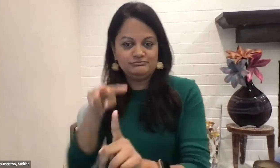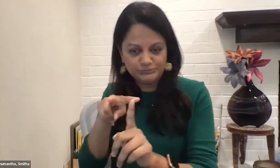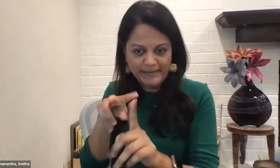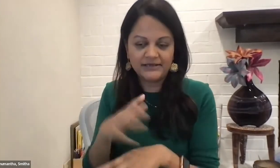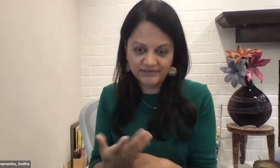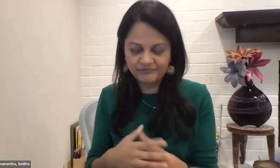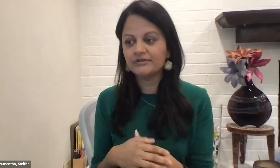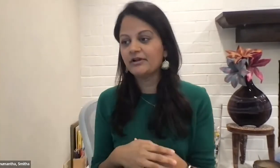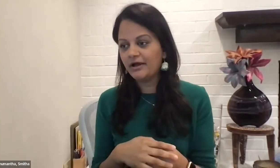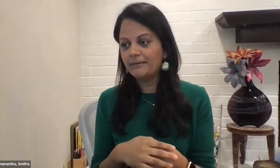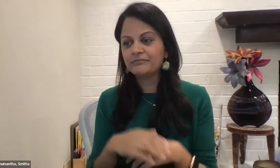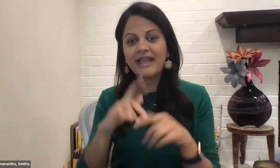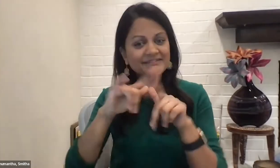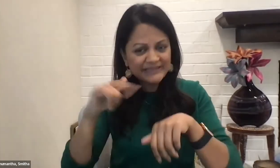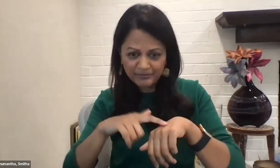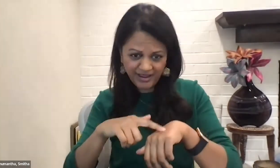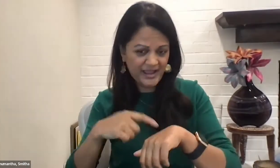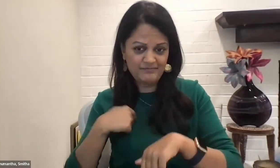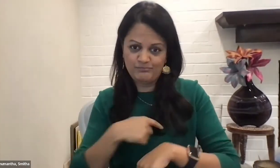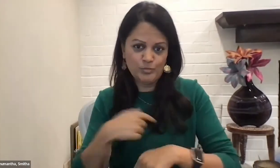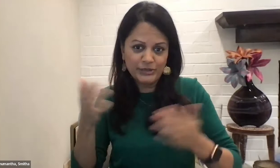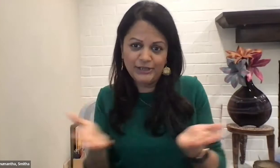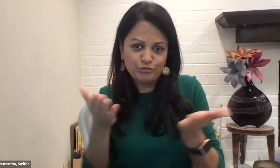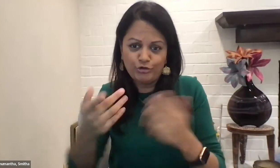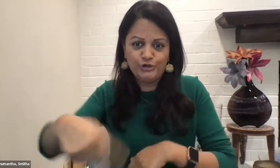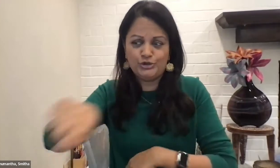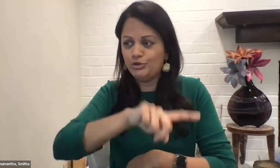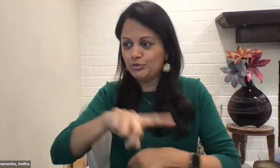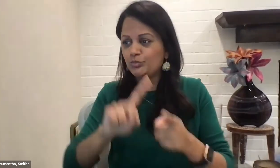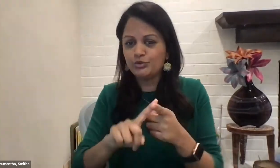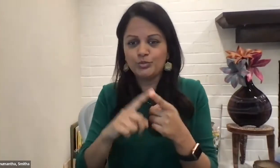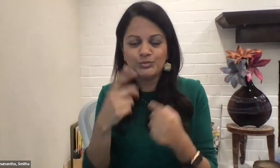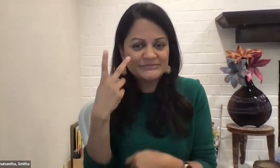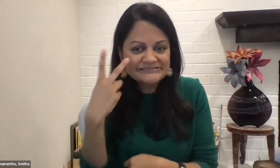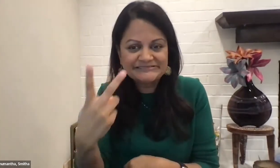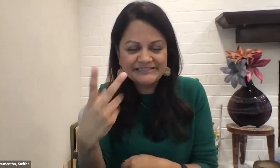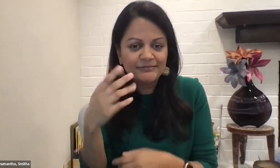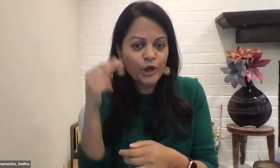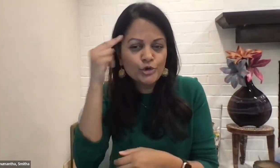from a caregivers perspective, but at the same time, you know, we strongly encourage you